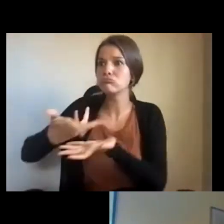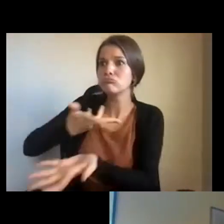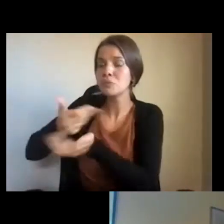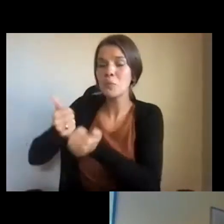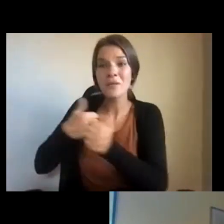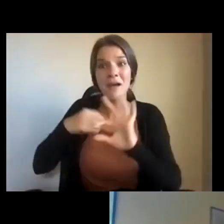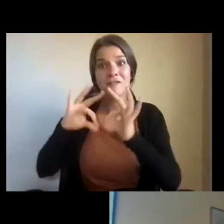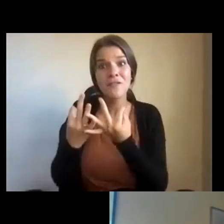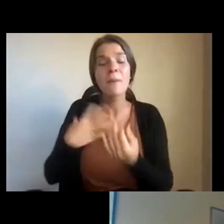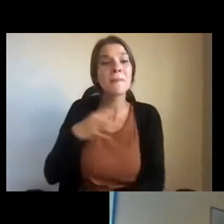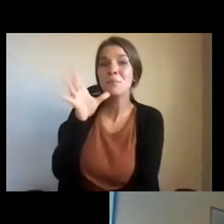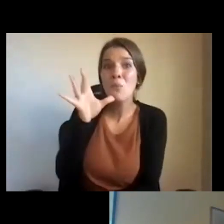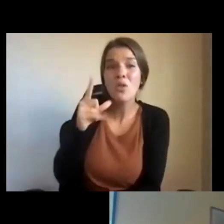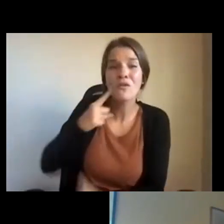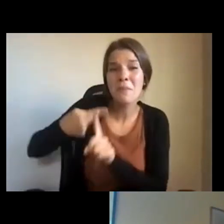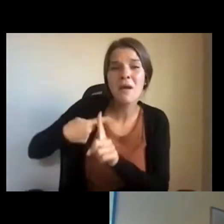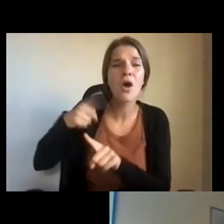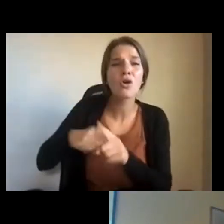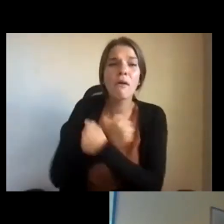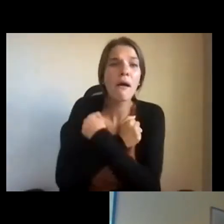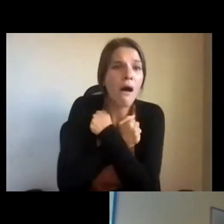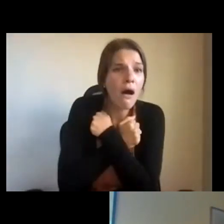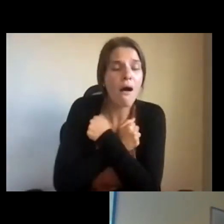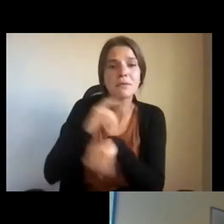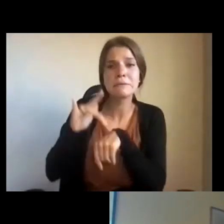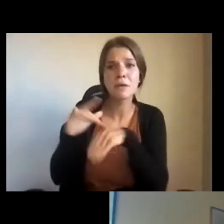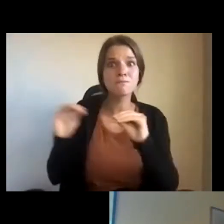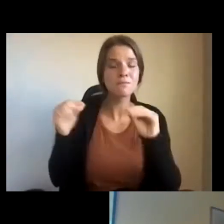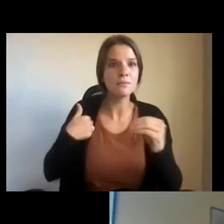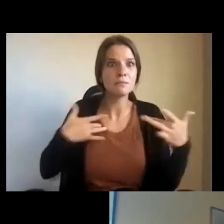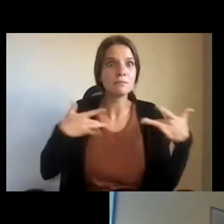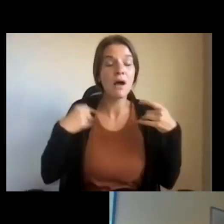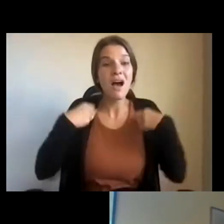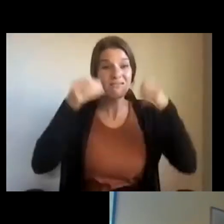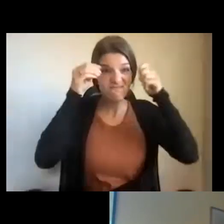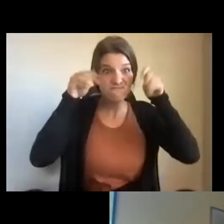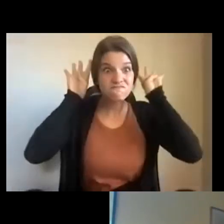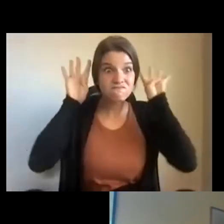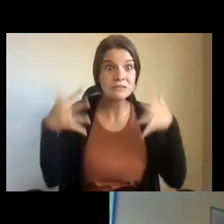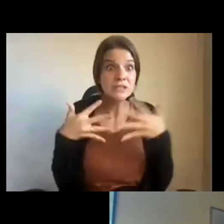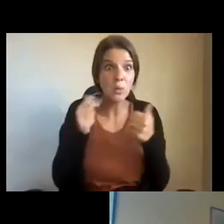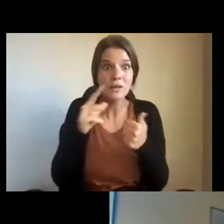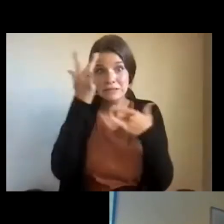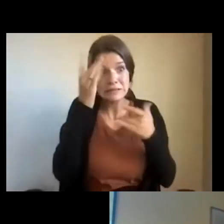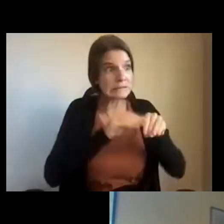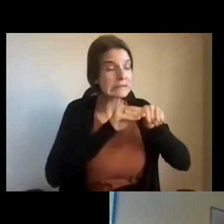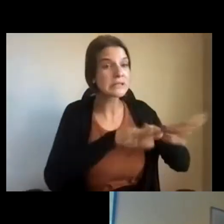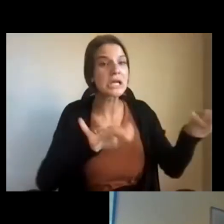hug my mother for months because I was worried and scared by this disease. Now we're learning it's